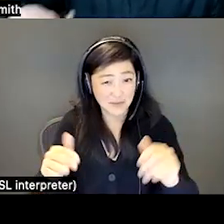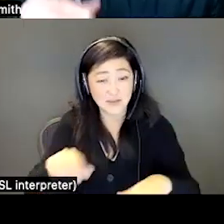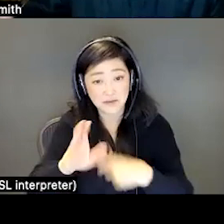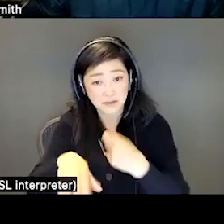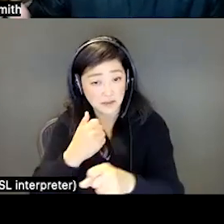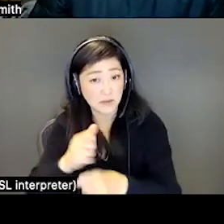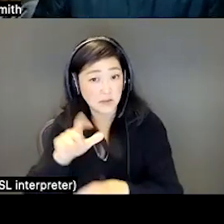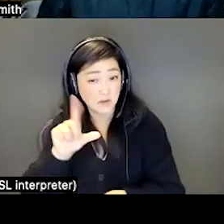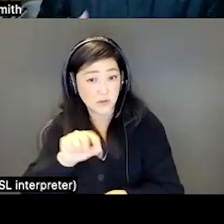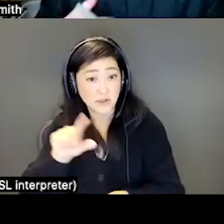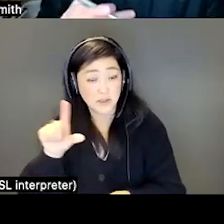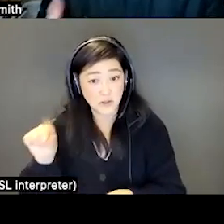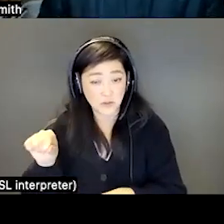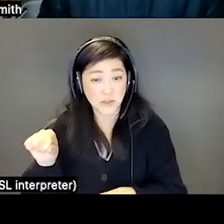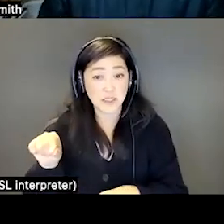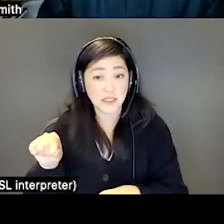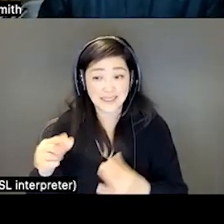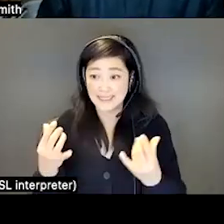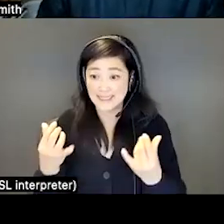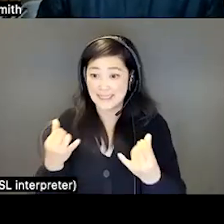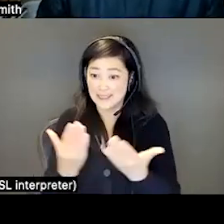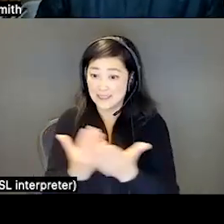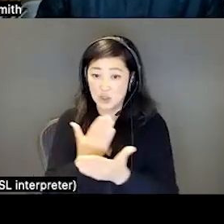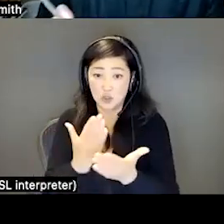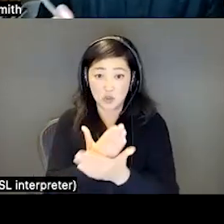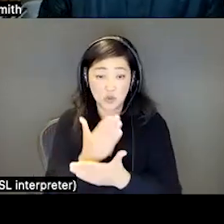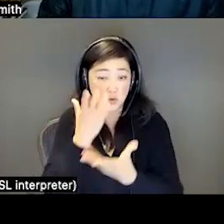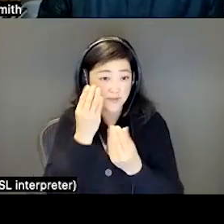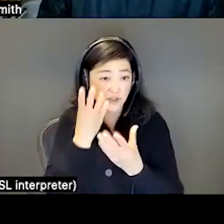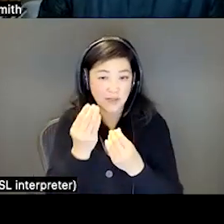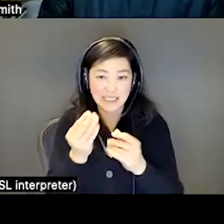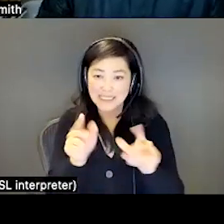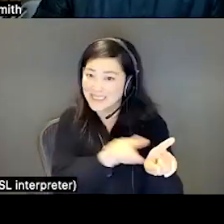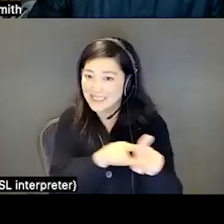The new data coming in now is almost identical, so that hasn't moved.